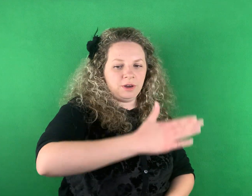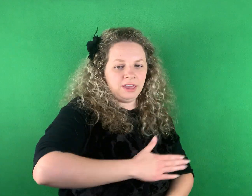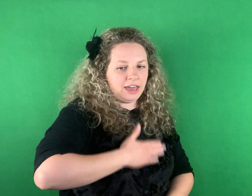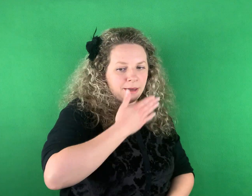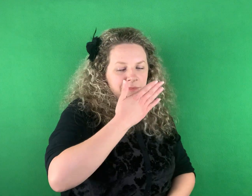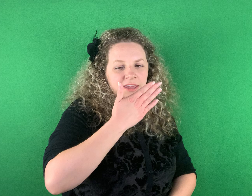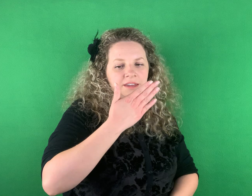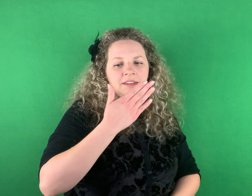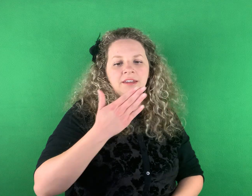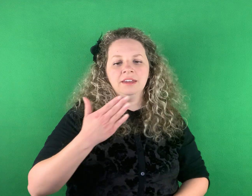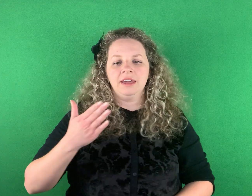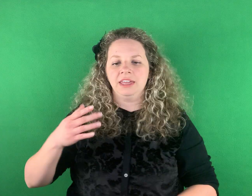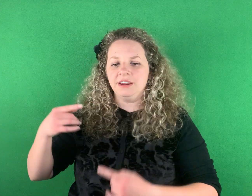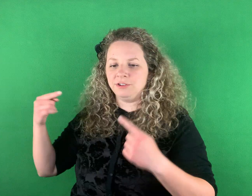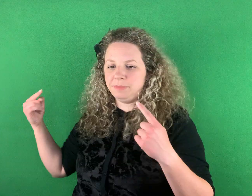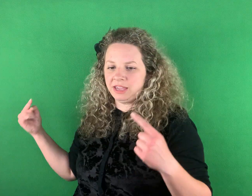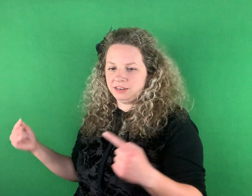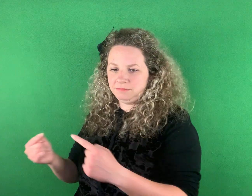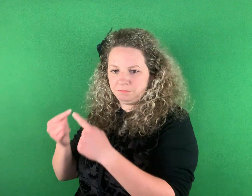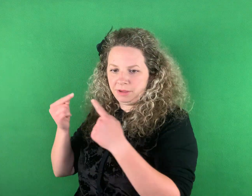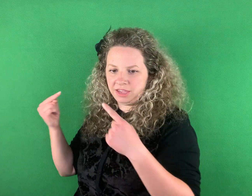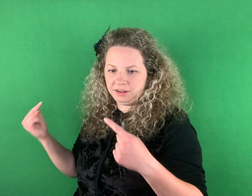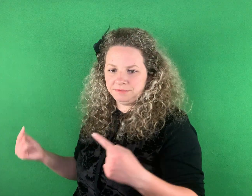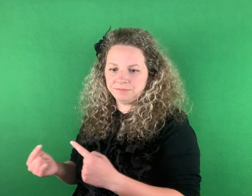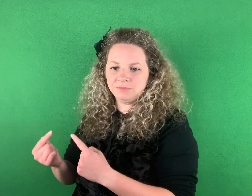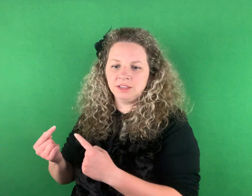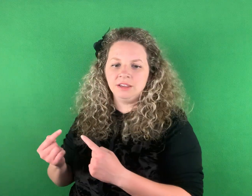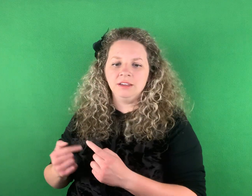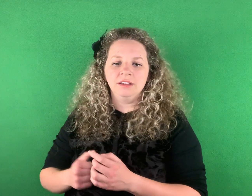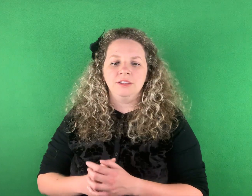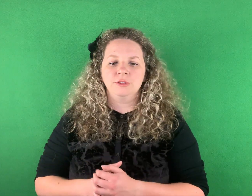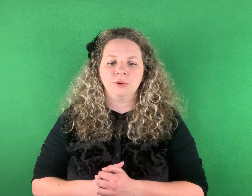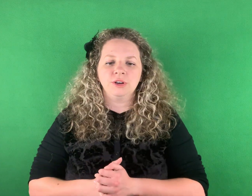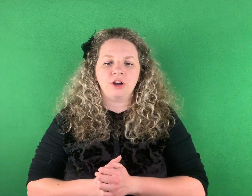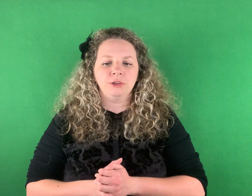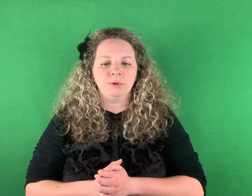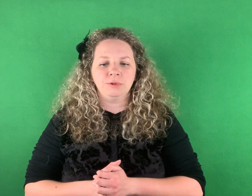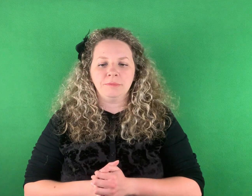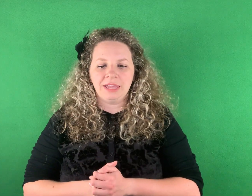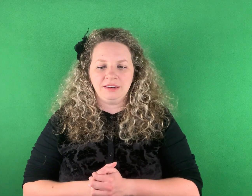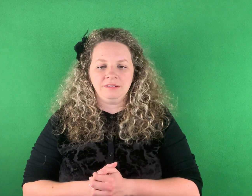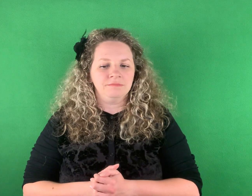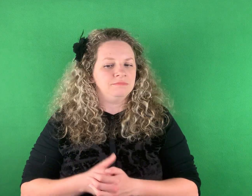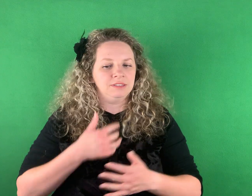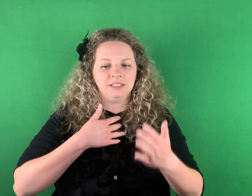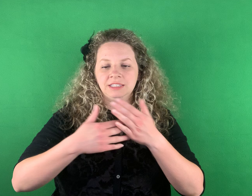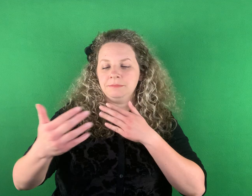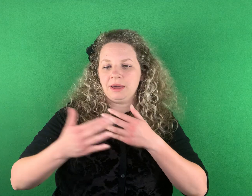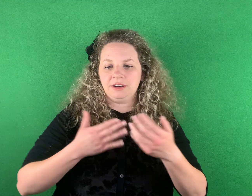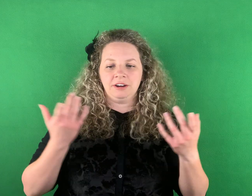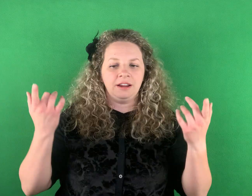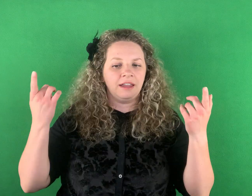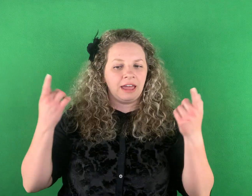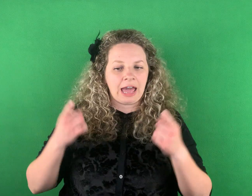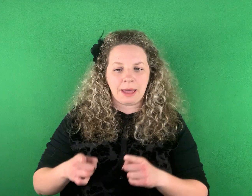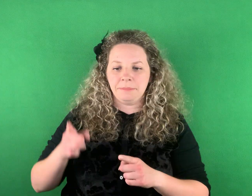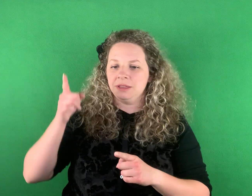HAPPY (role shift) PAIN “Through it all You will remain” DOESN’T MATTER HAPPEN